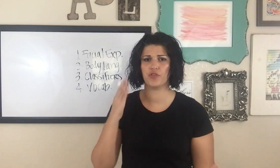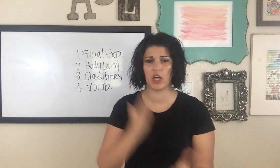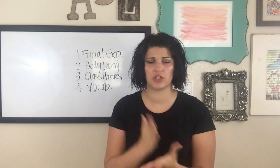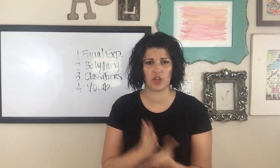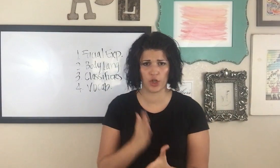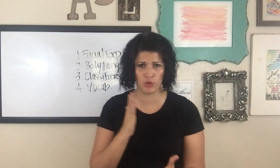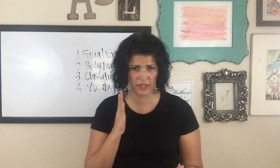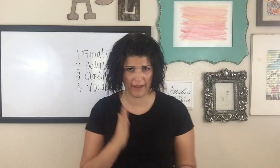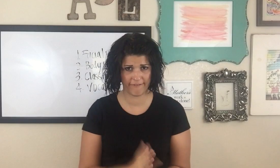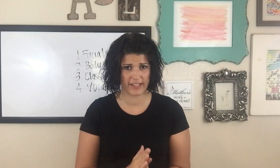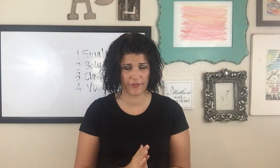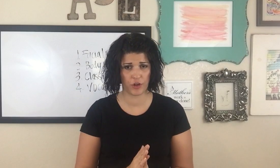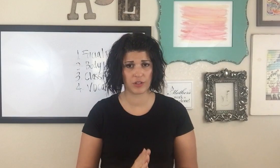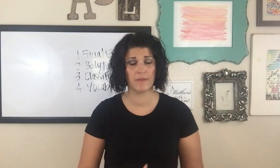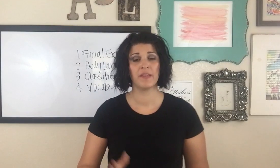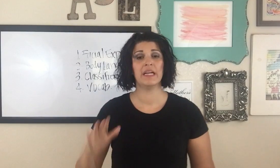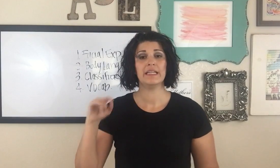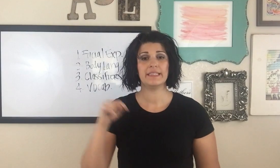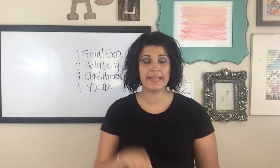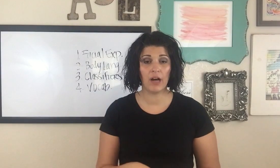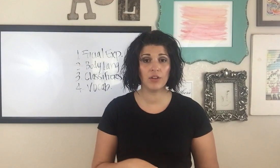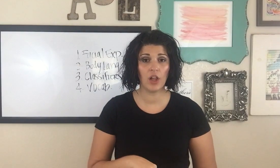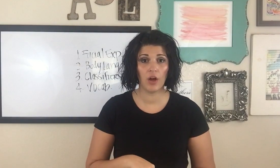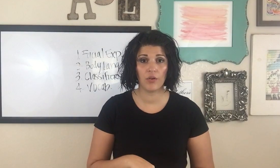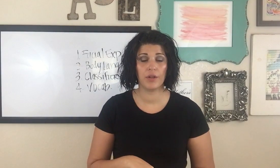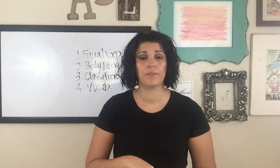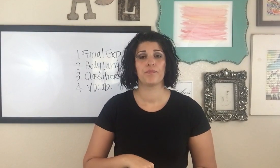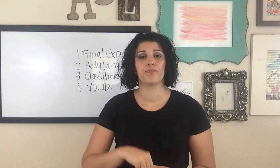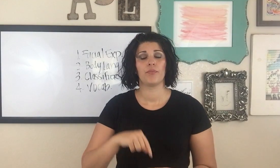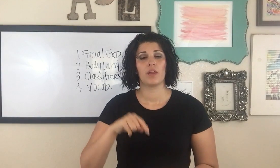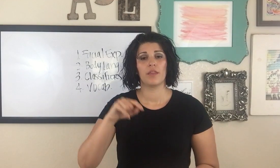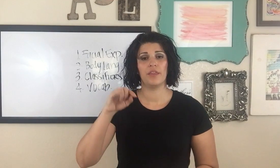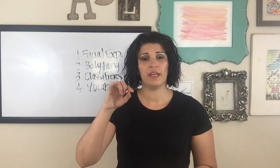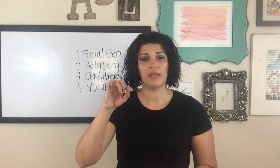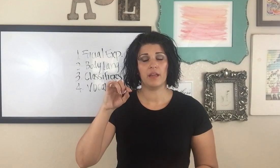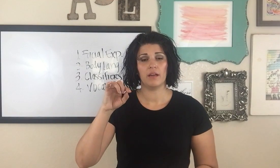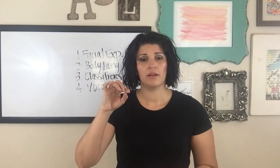You've got to start using that face of yours. Download the,